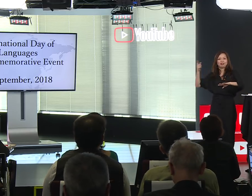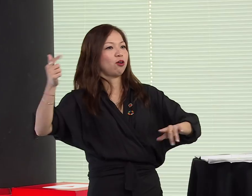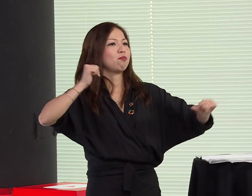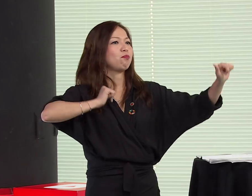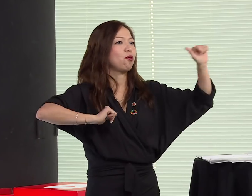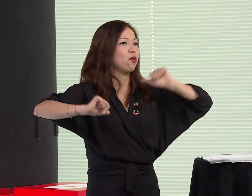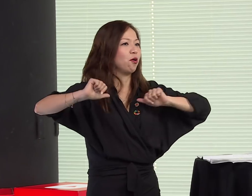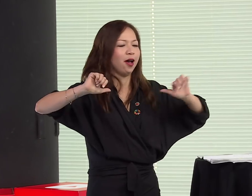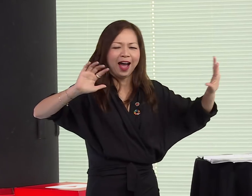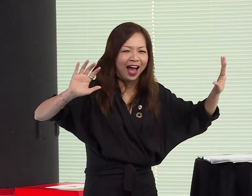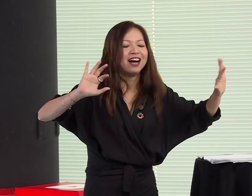representatives here today will give more support. Thank you.